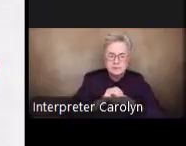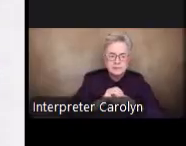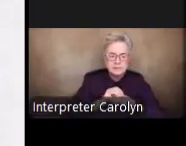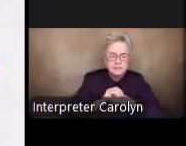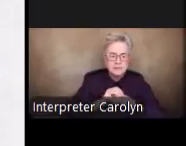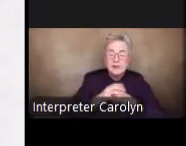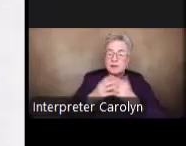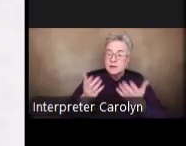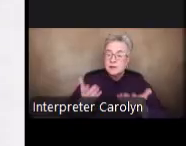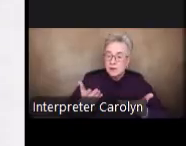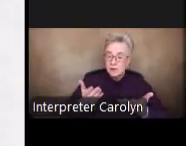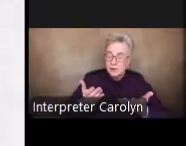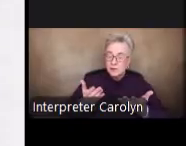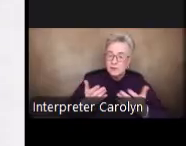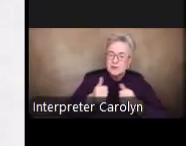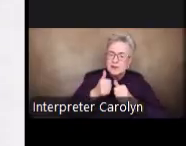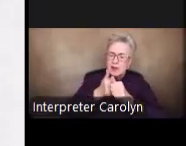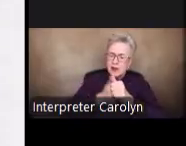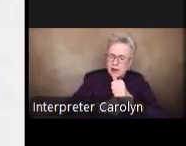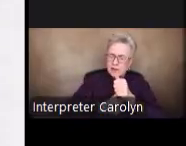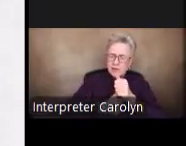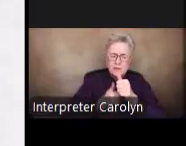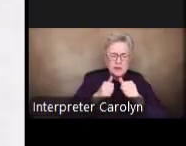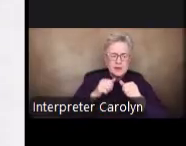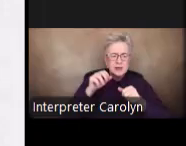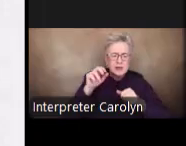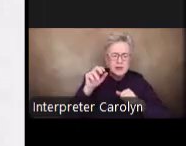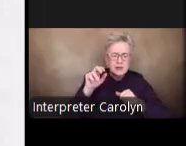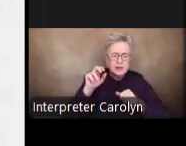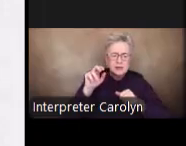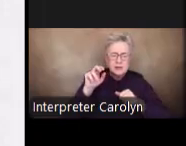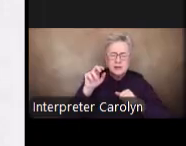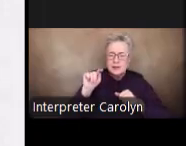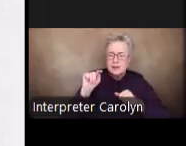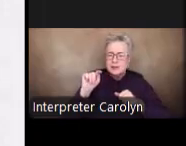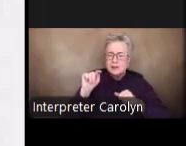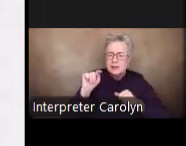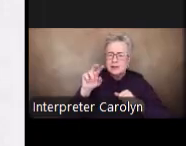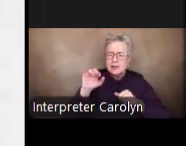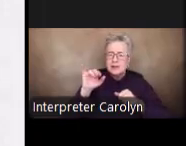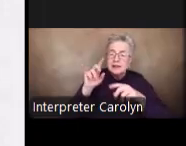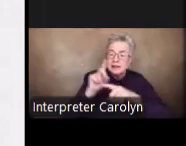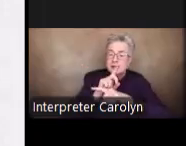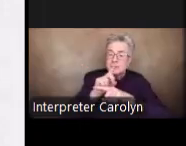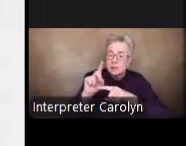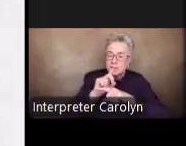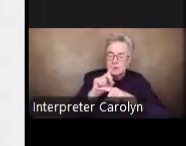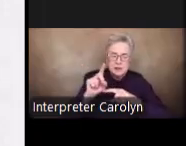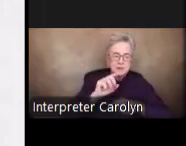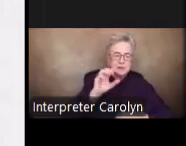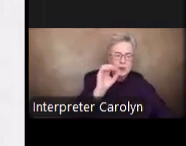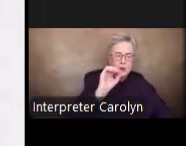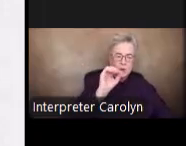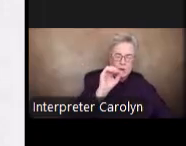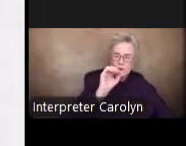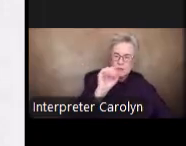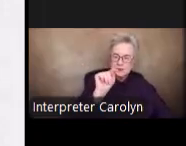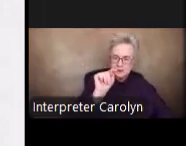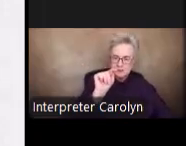So every discipline can help with construction. And let's go over some examples, occupational therapists. So during feeding,